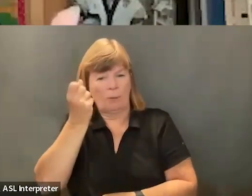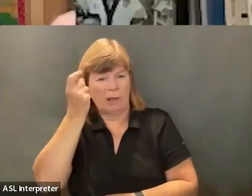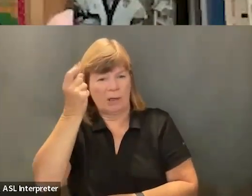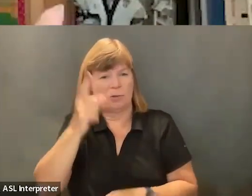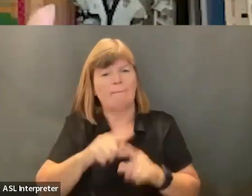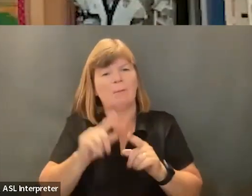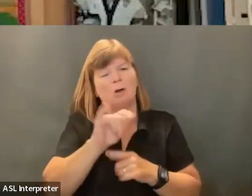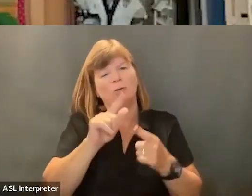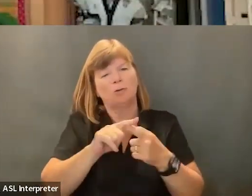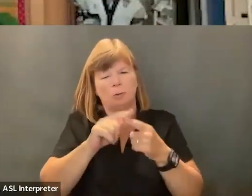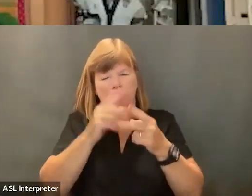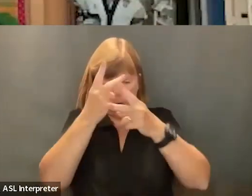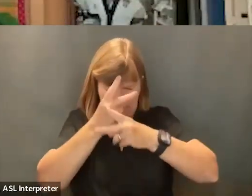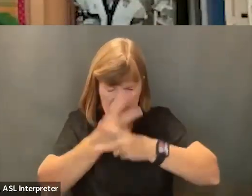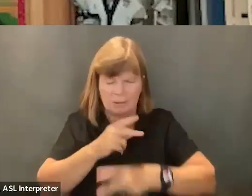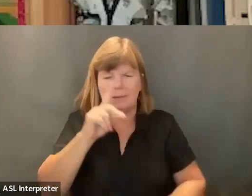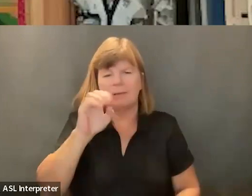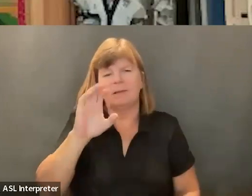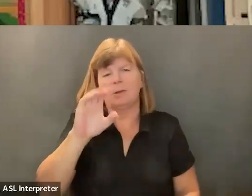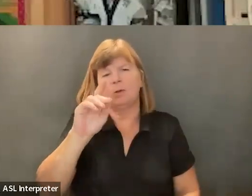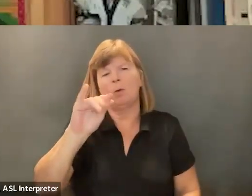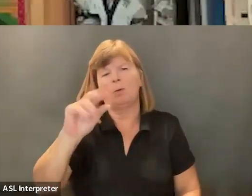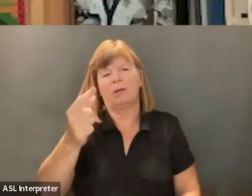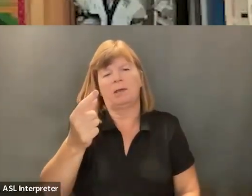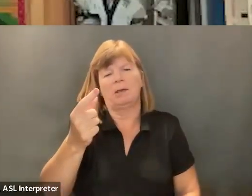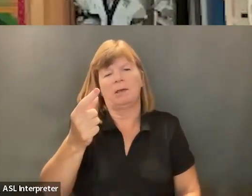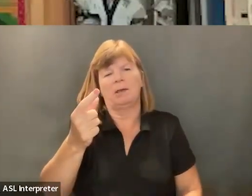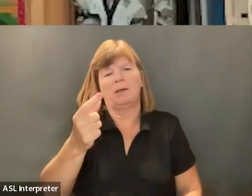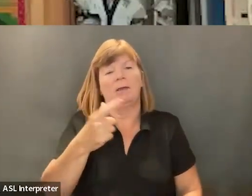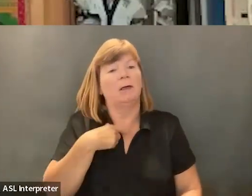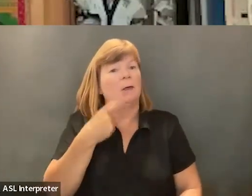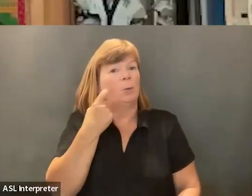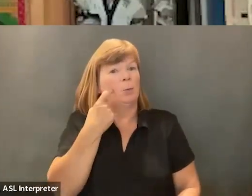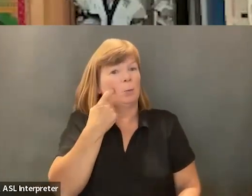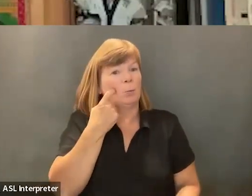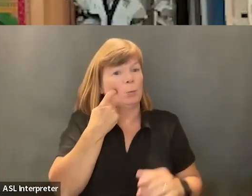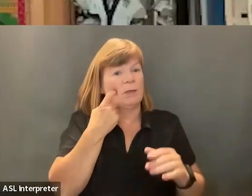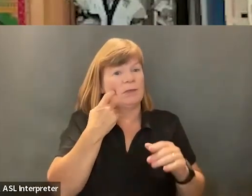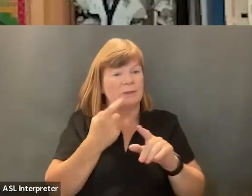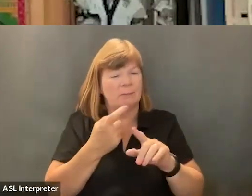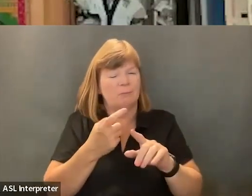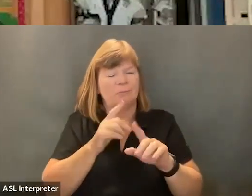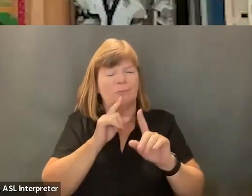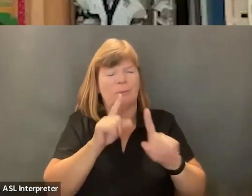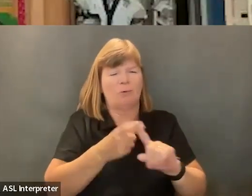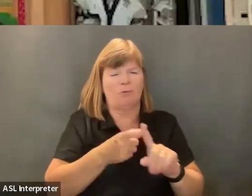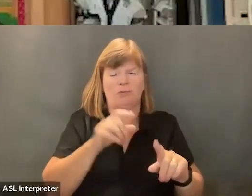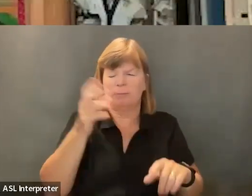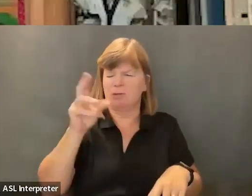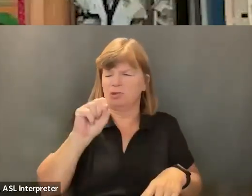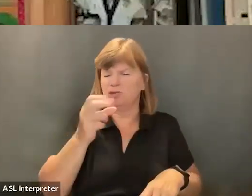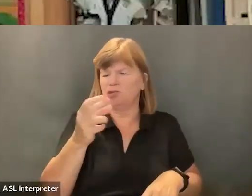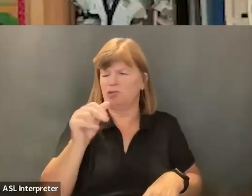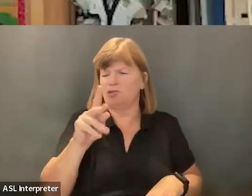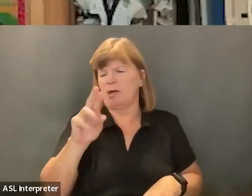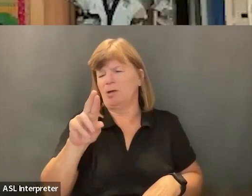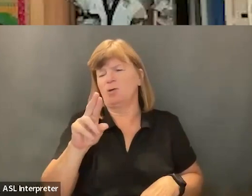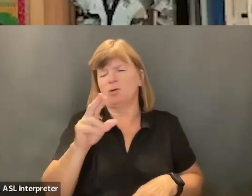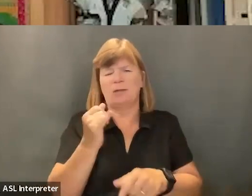decoding pieces the in a recent report from the Shenker Institute by Susan Newman and colleagues